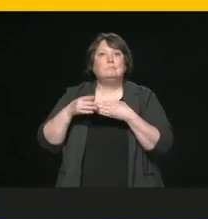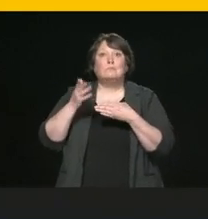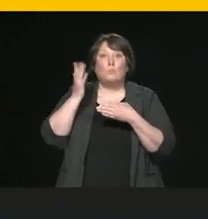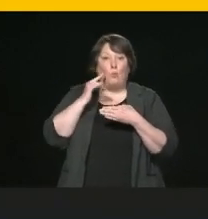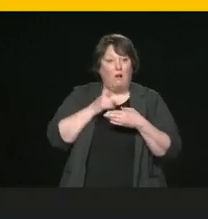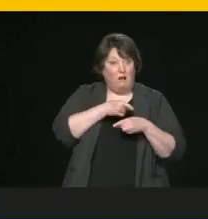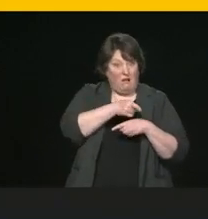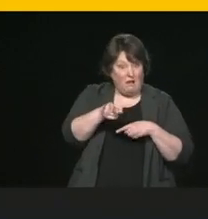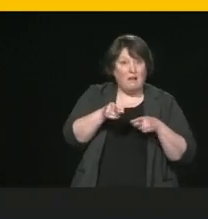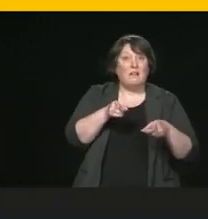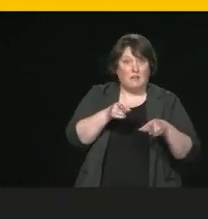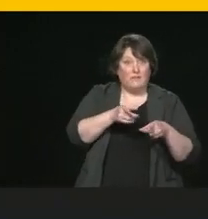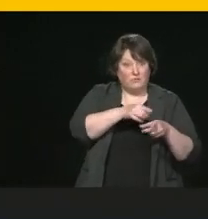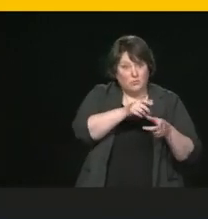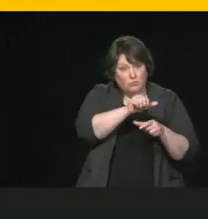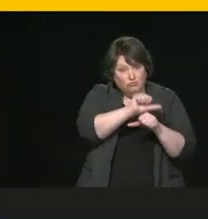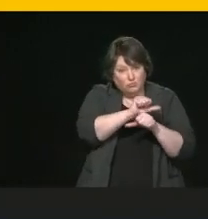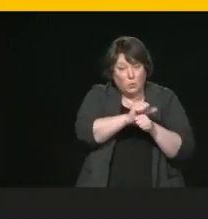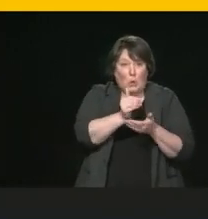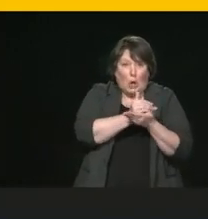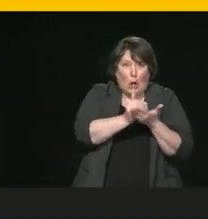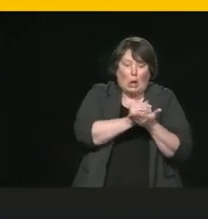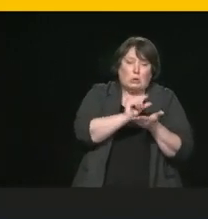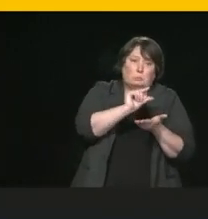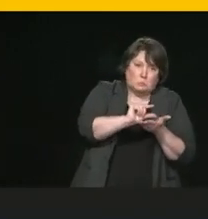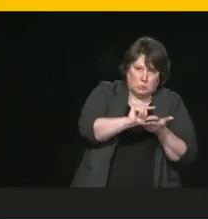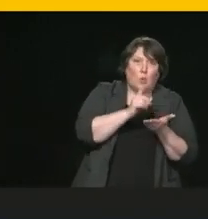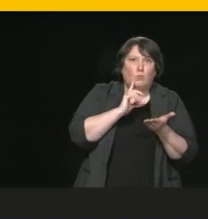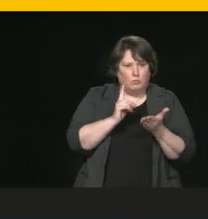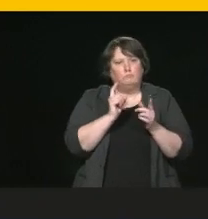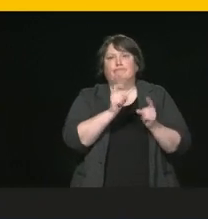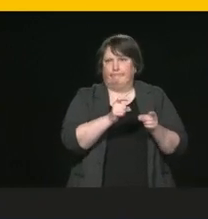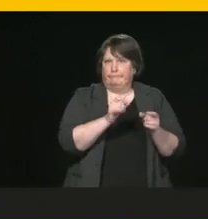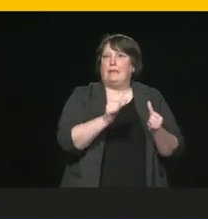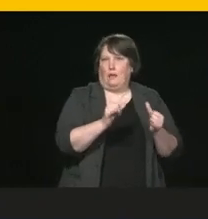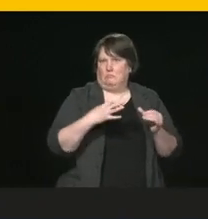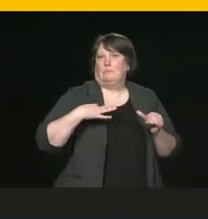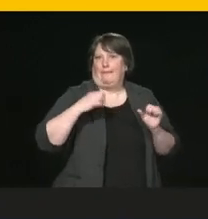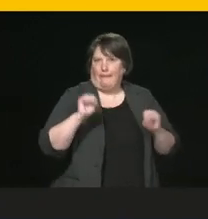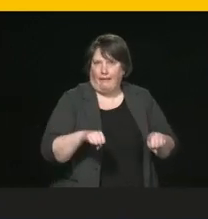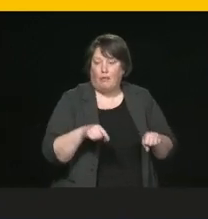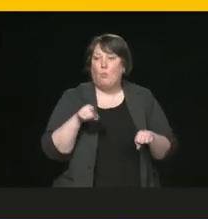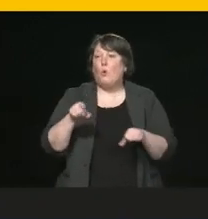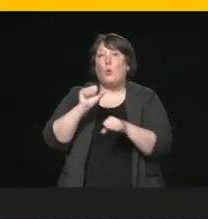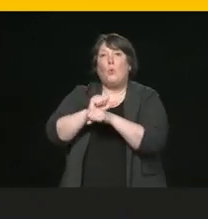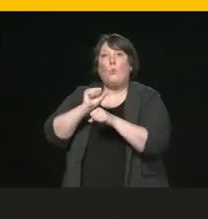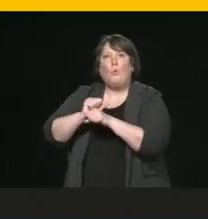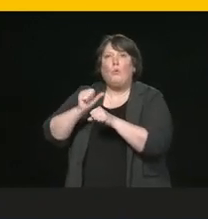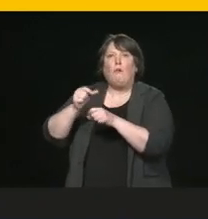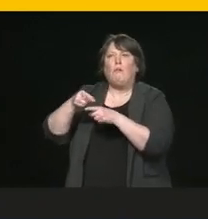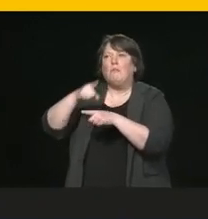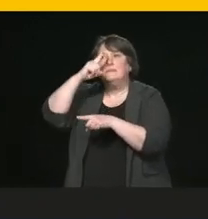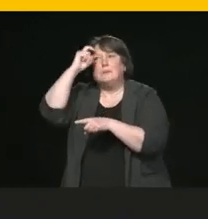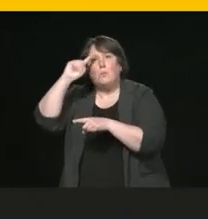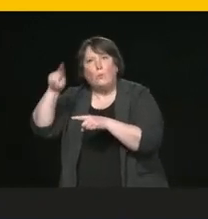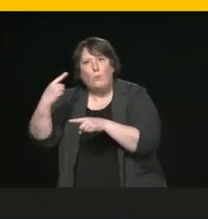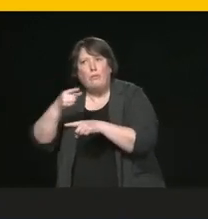RESPONSE BENEFIT TO REACH PEOPLE TWO ARE EARNING SOME INCOME, AS WELL AS FOR SEASONAL